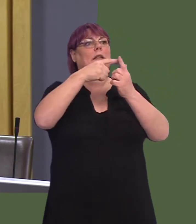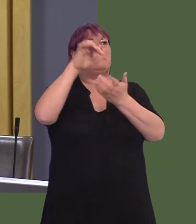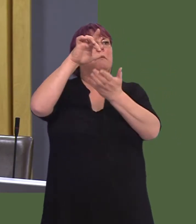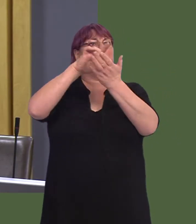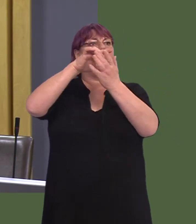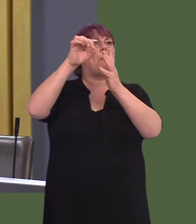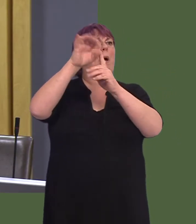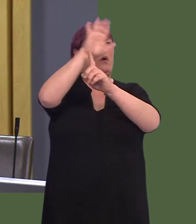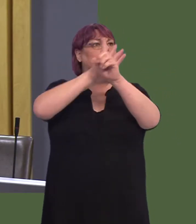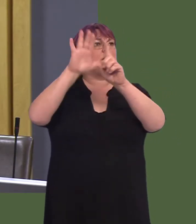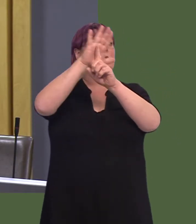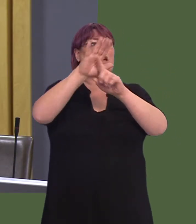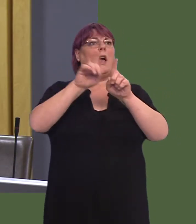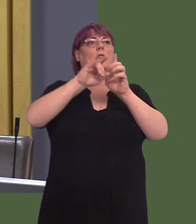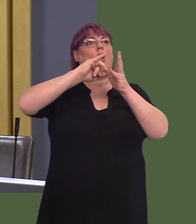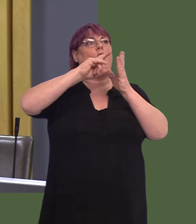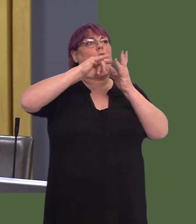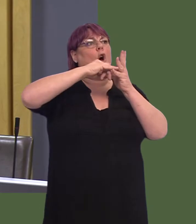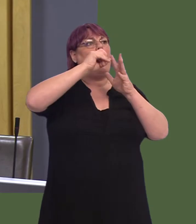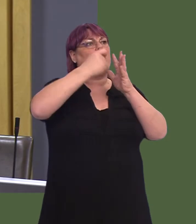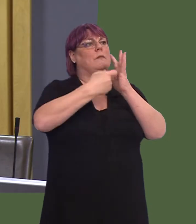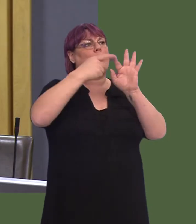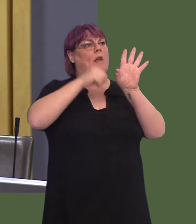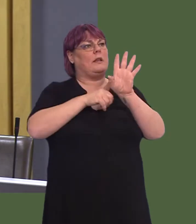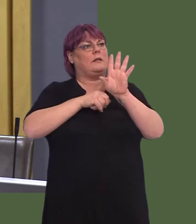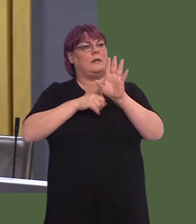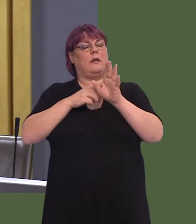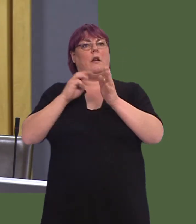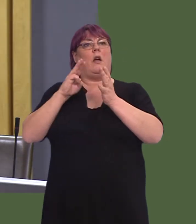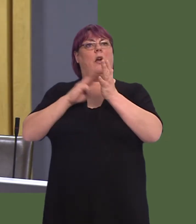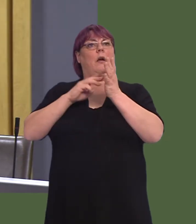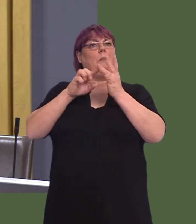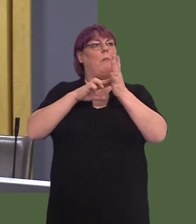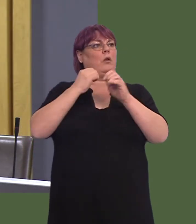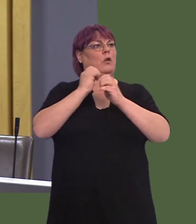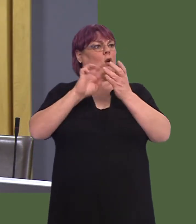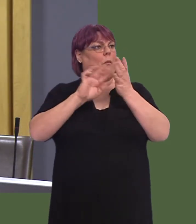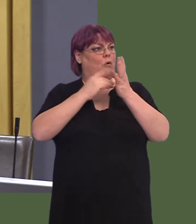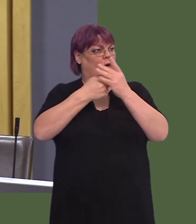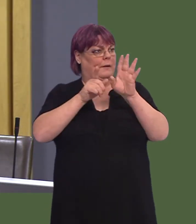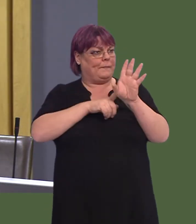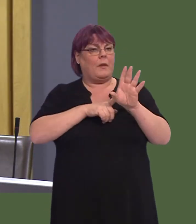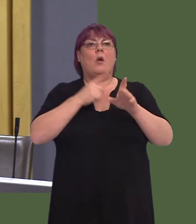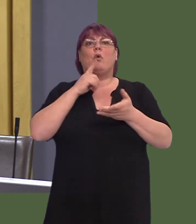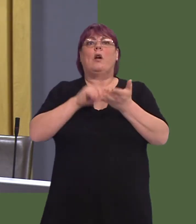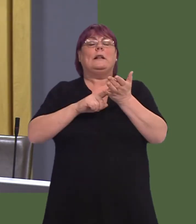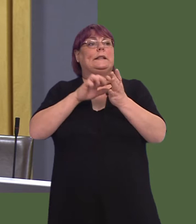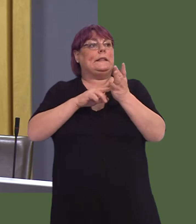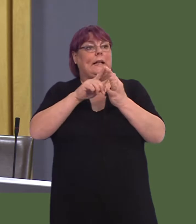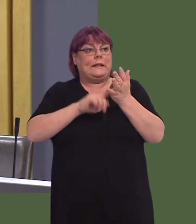And we are lucky enough to have some fantastic nature reserves, like the Llanelli fowl